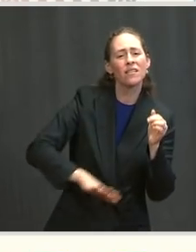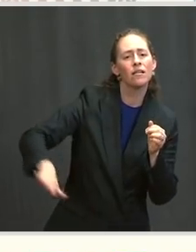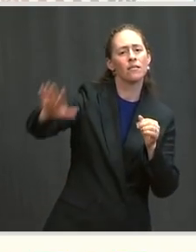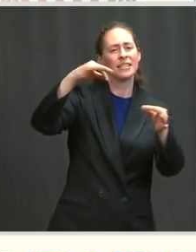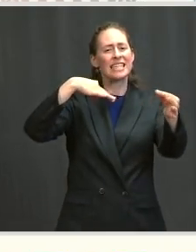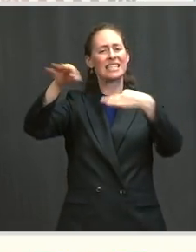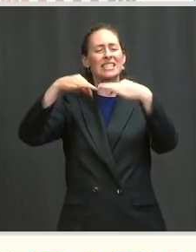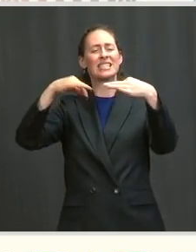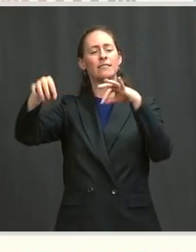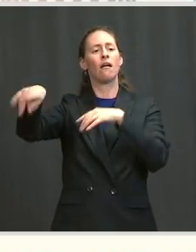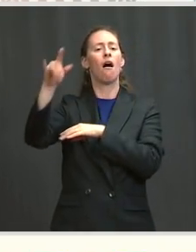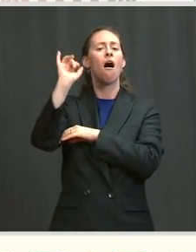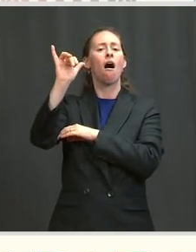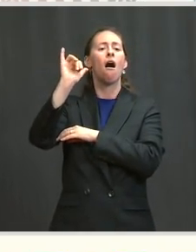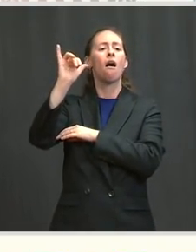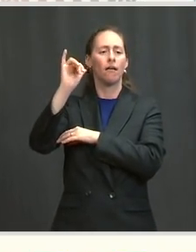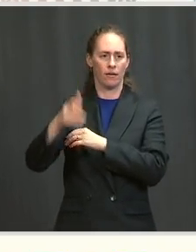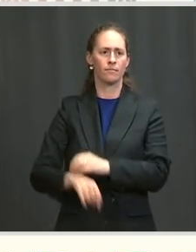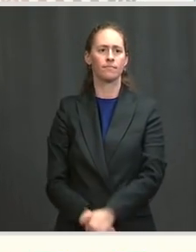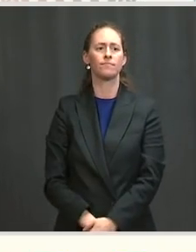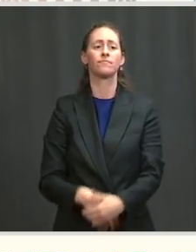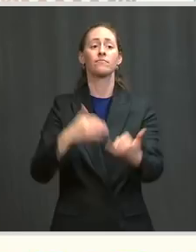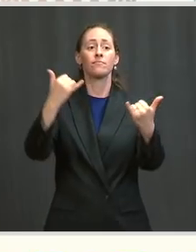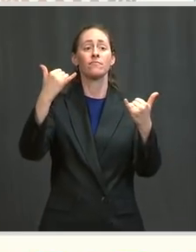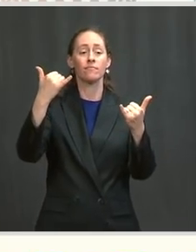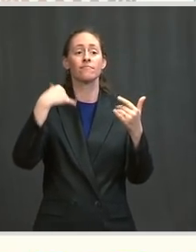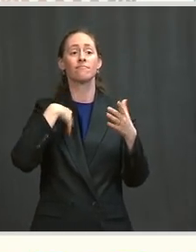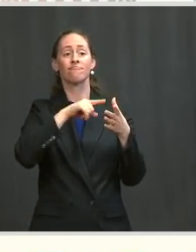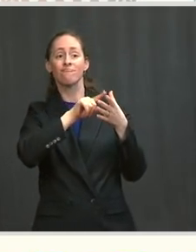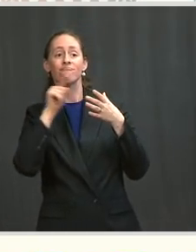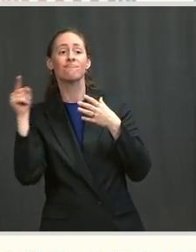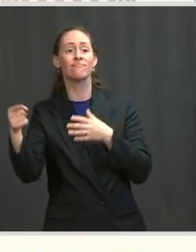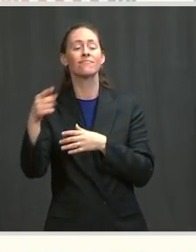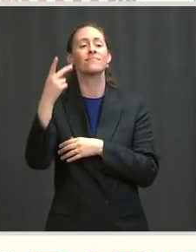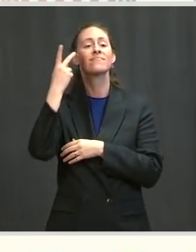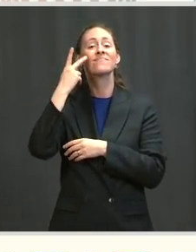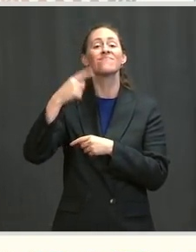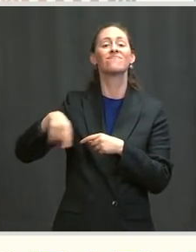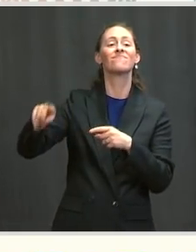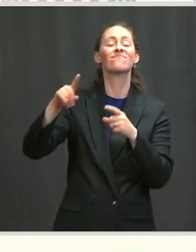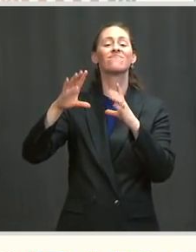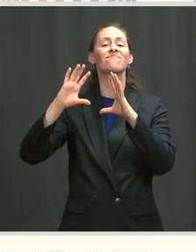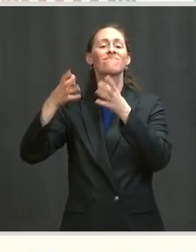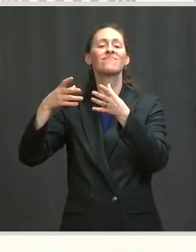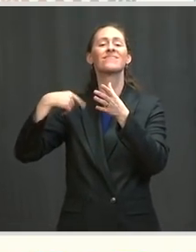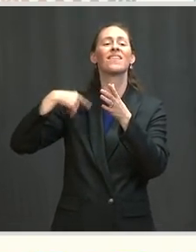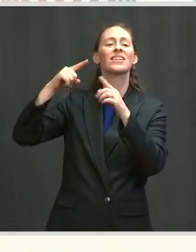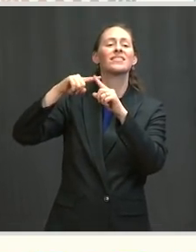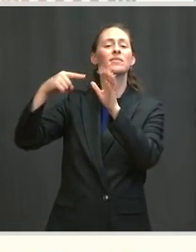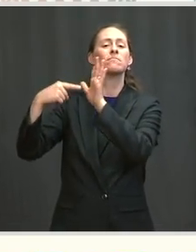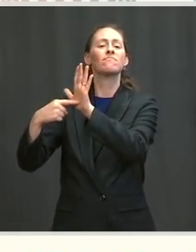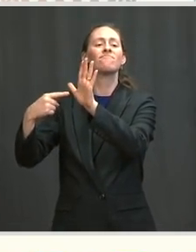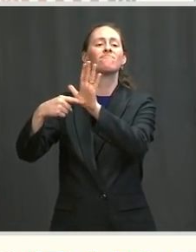Let me close with this: When you go downstairs, you'll see some of the Smithsonian exhibit. You get a sense of the long, long journey --